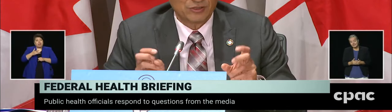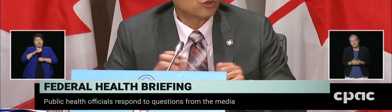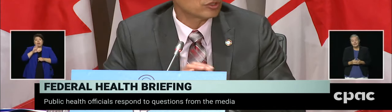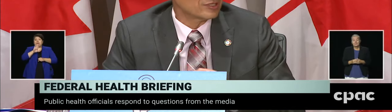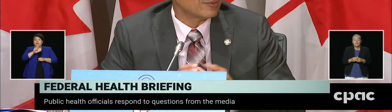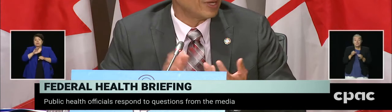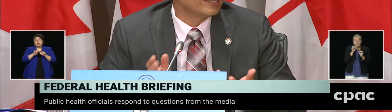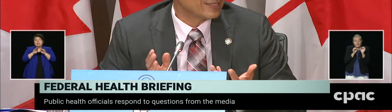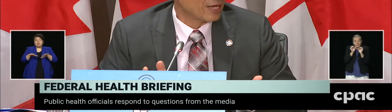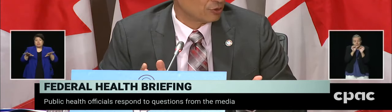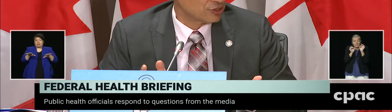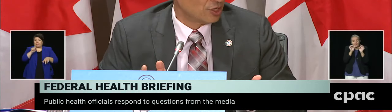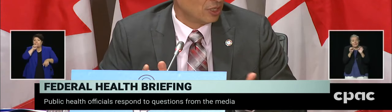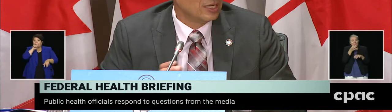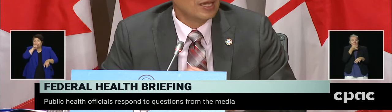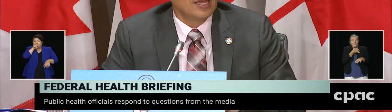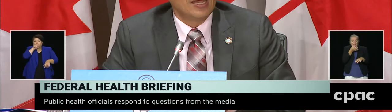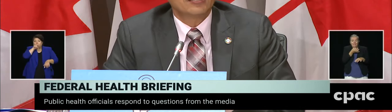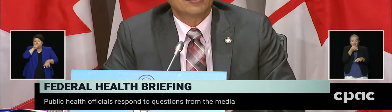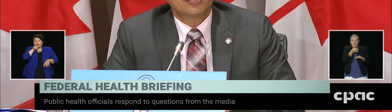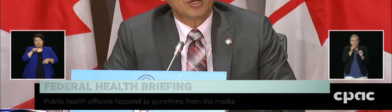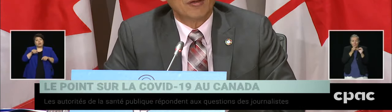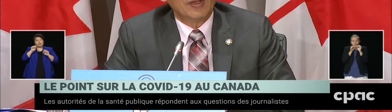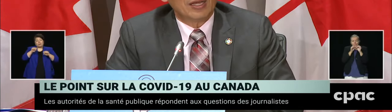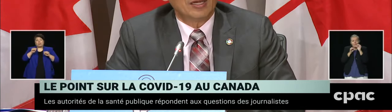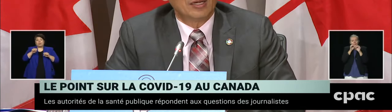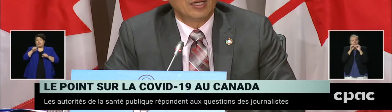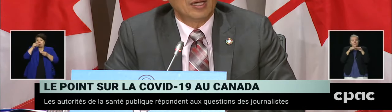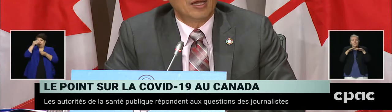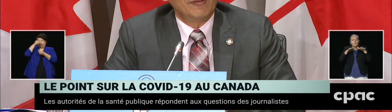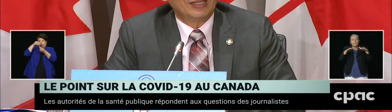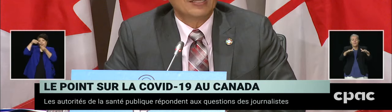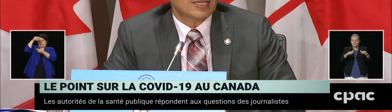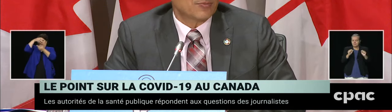THROUGH AEROSOL.